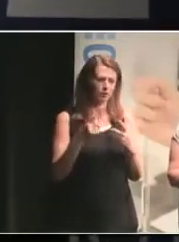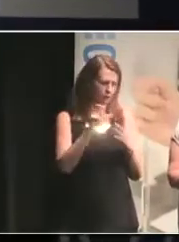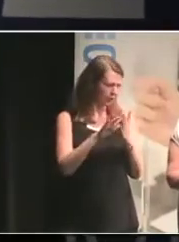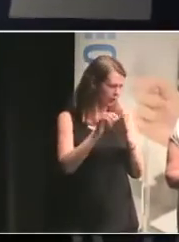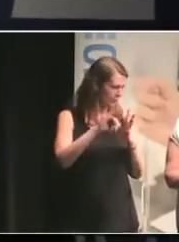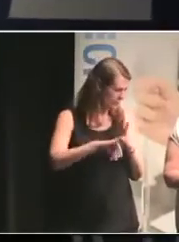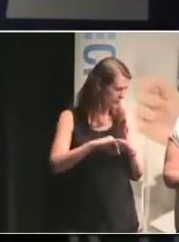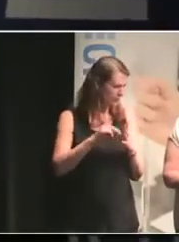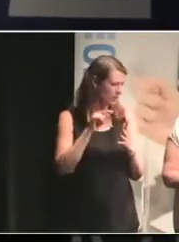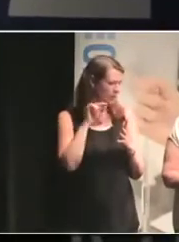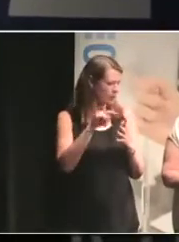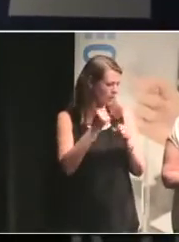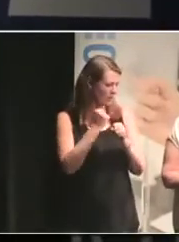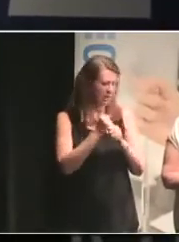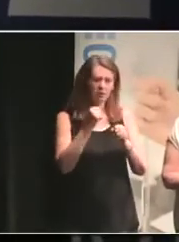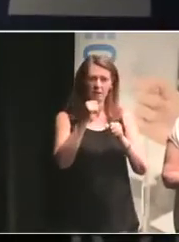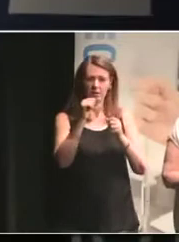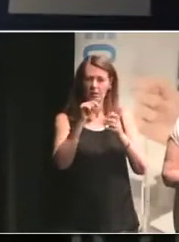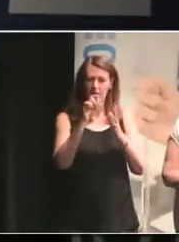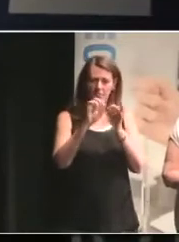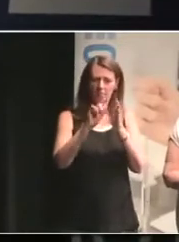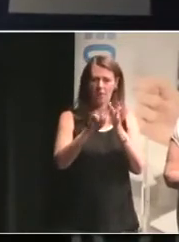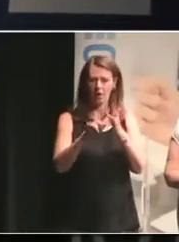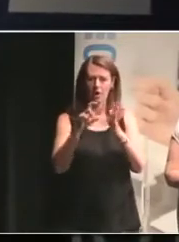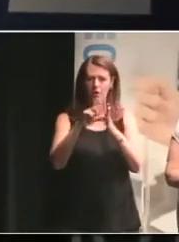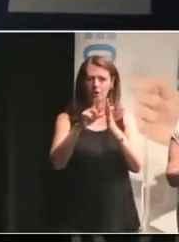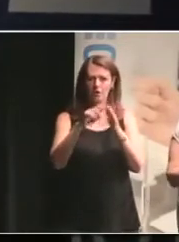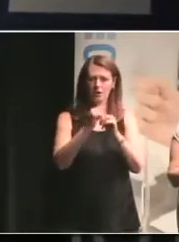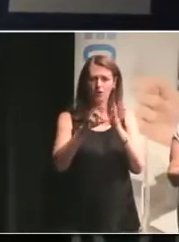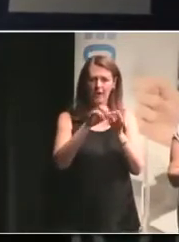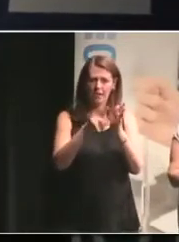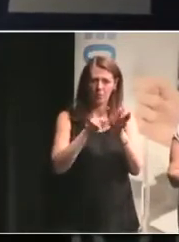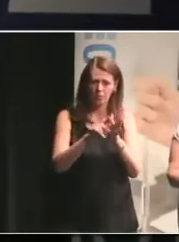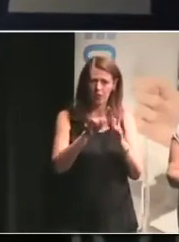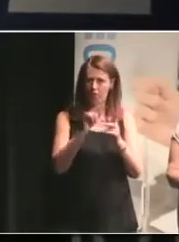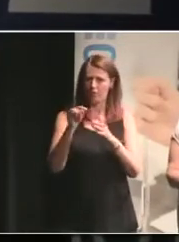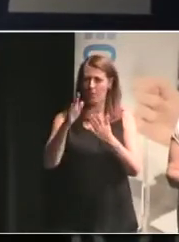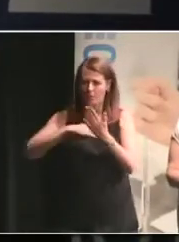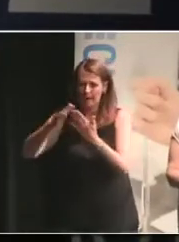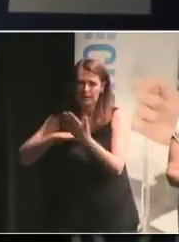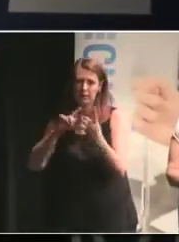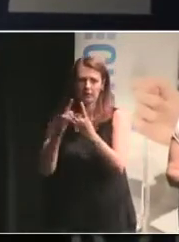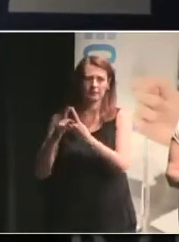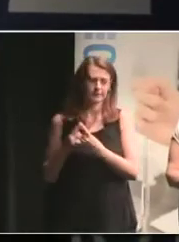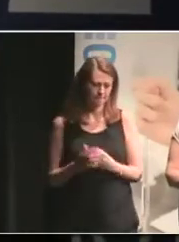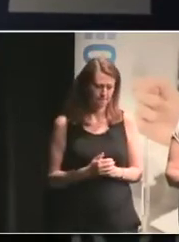to create pharmaceutical products, biodegradable plastics and bio-based paints. It's an emerging